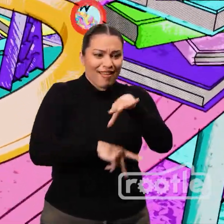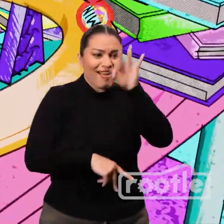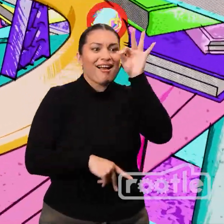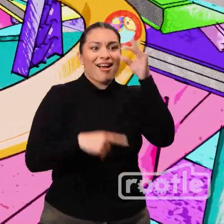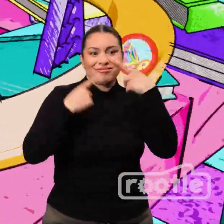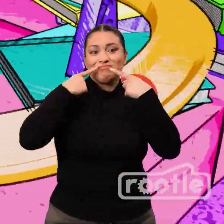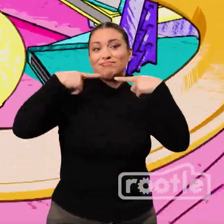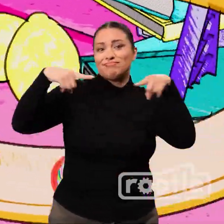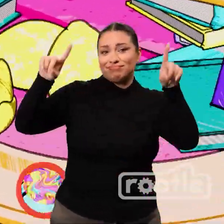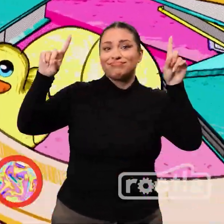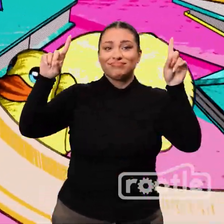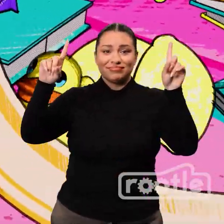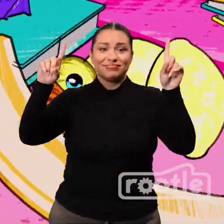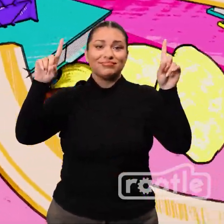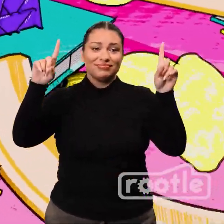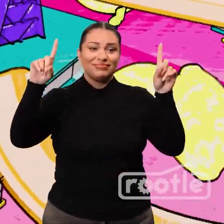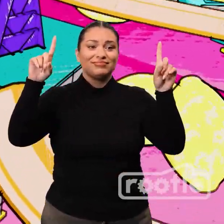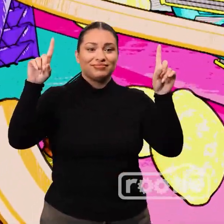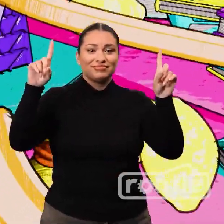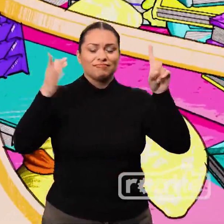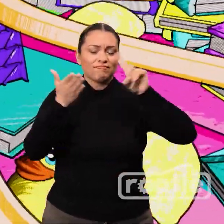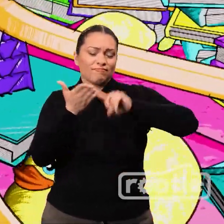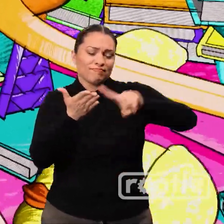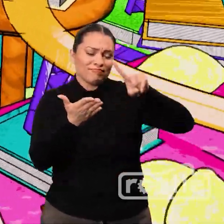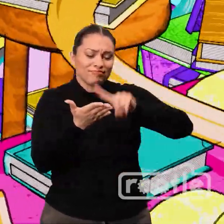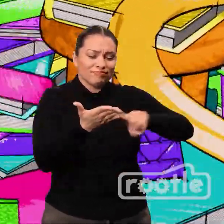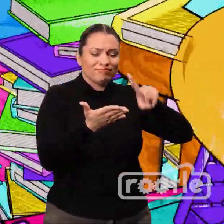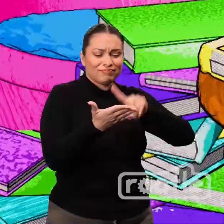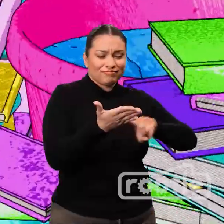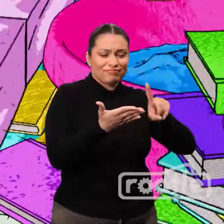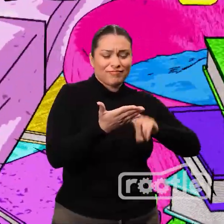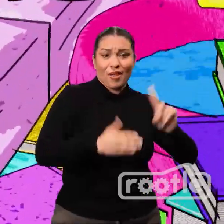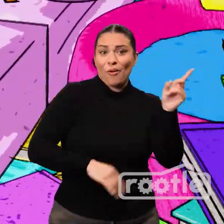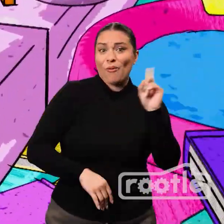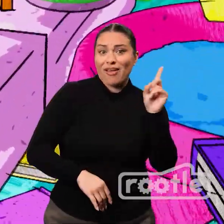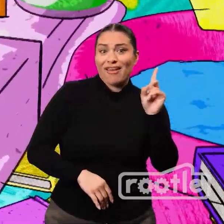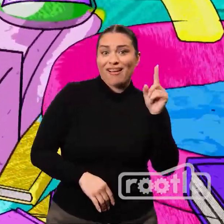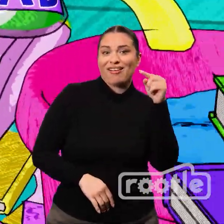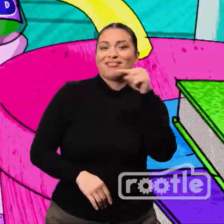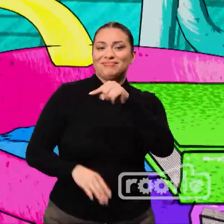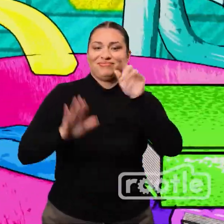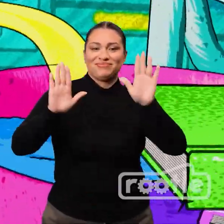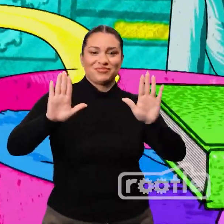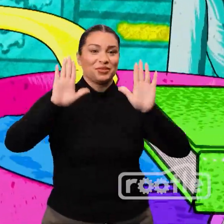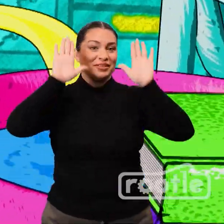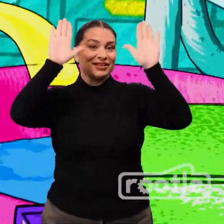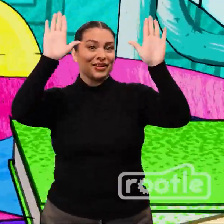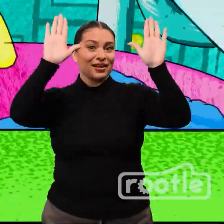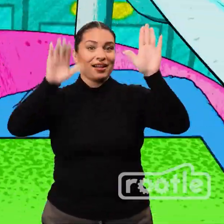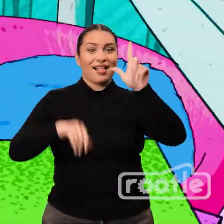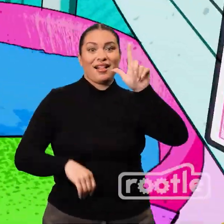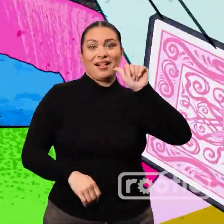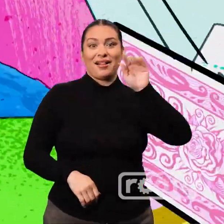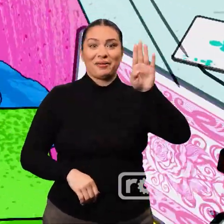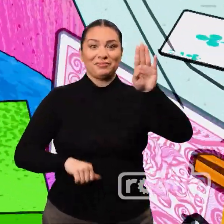We can figure it out. Let's investigate in the universe.